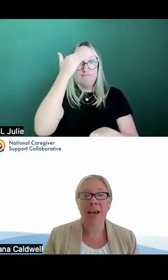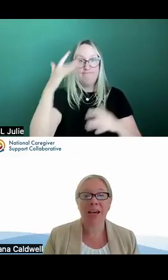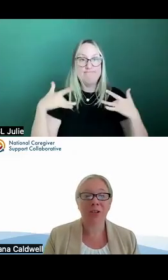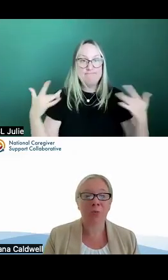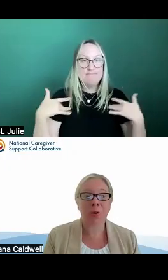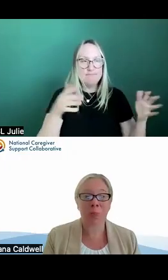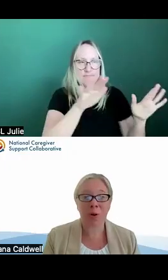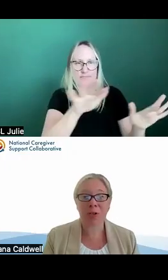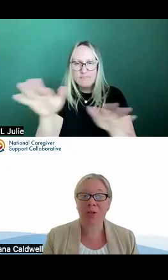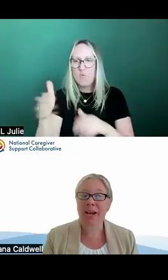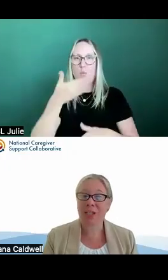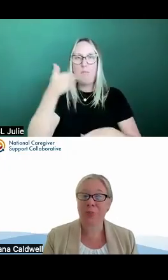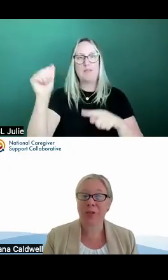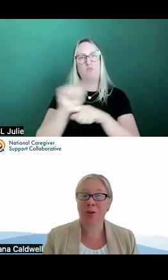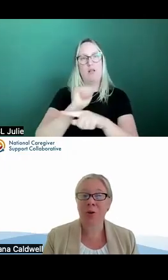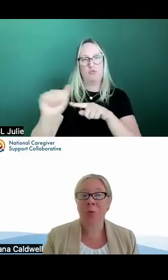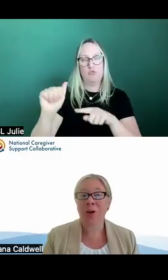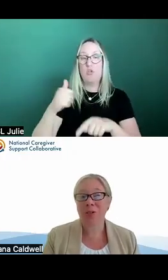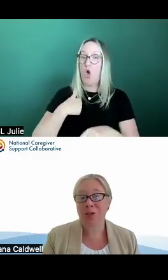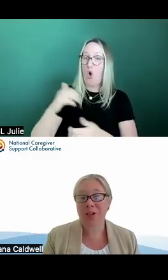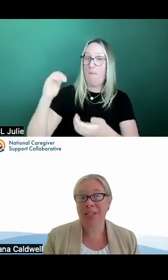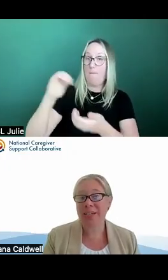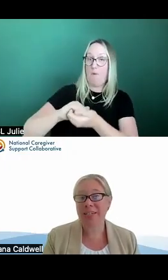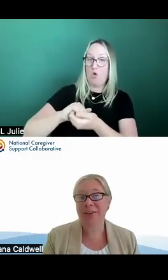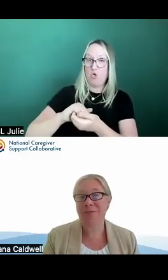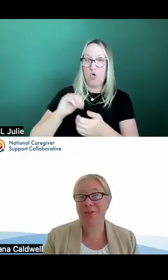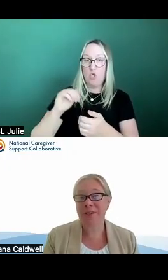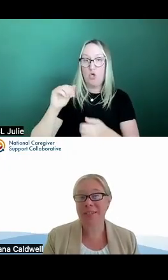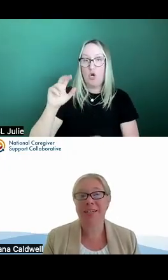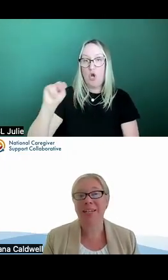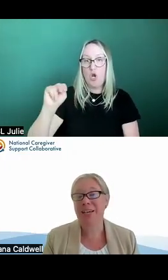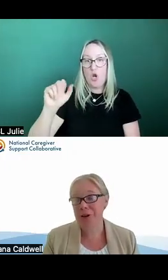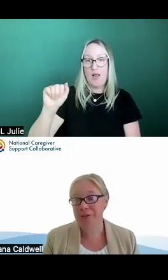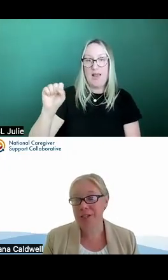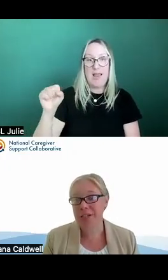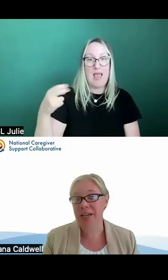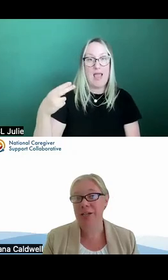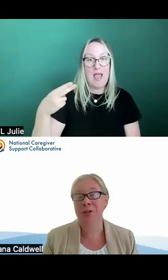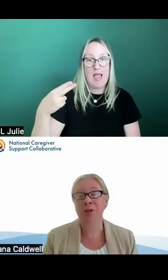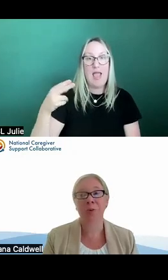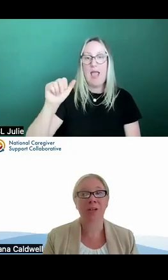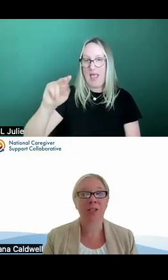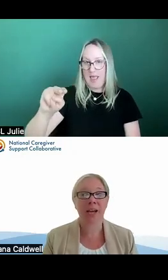and with our partner NASHP, we also conducted a 50 state caregiver scan. So we looked at